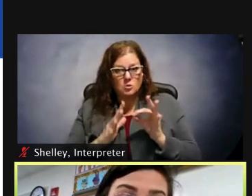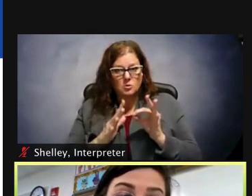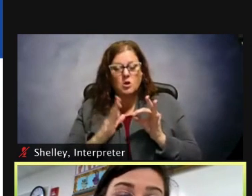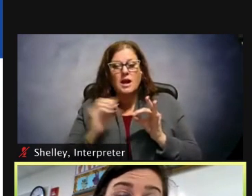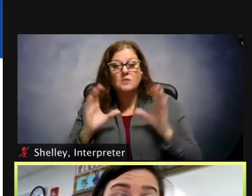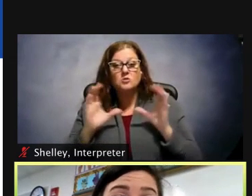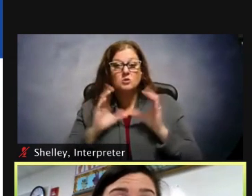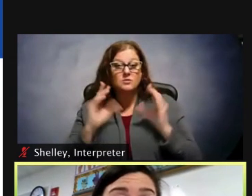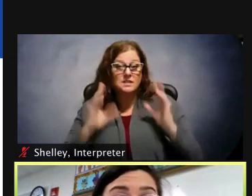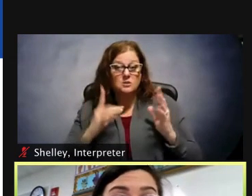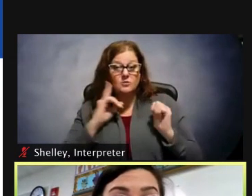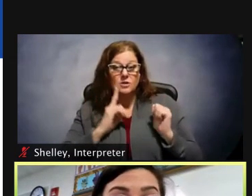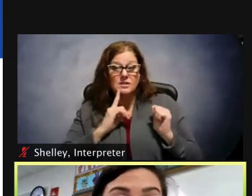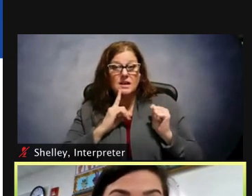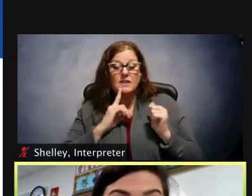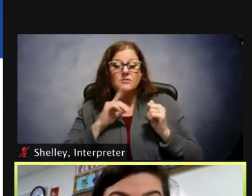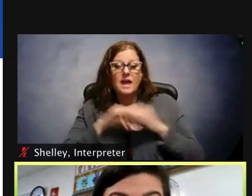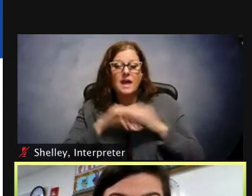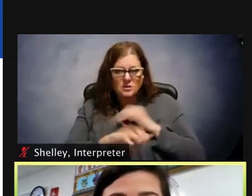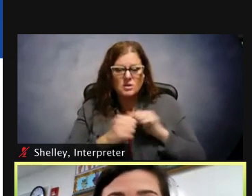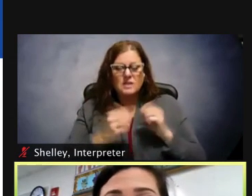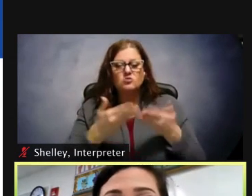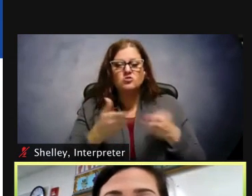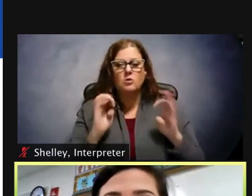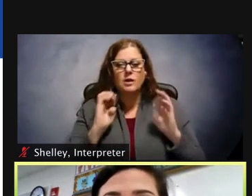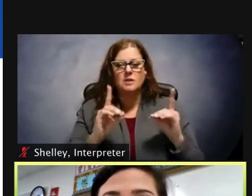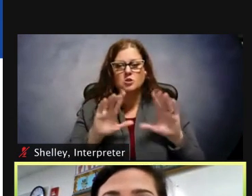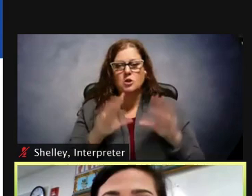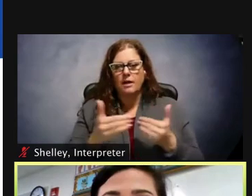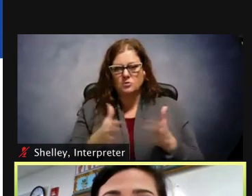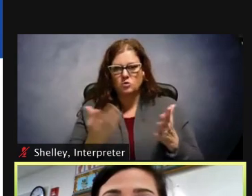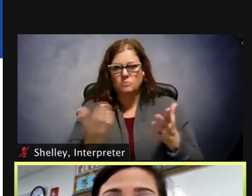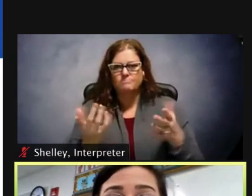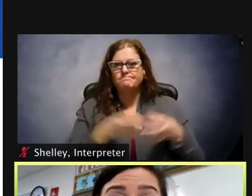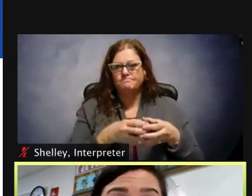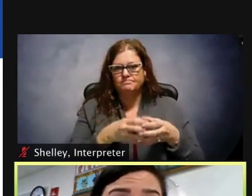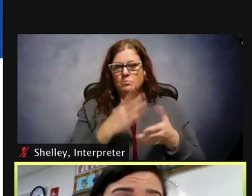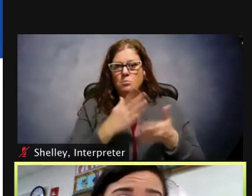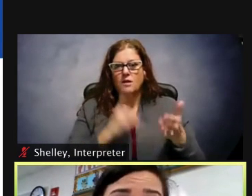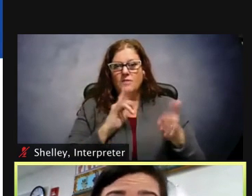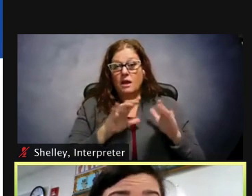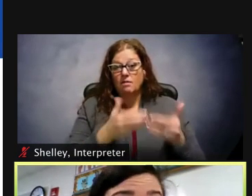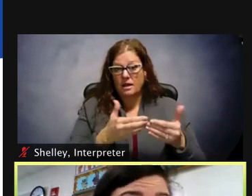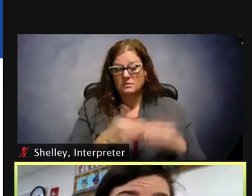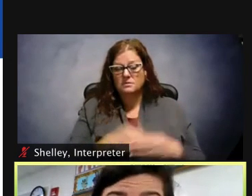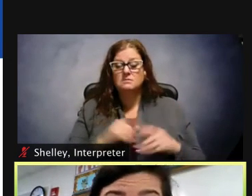for the deaf pushing into the gen ed classroom. So for different subjects, depending on the day,